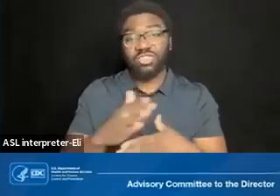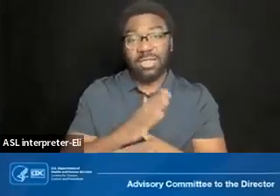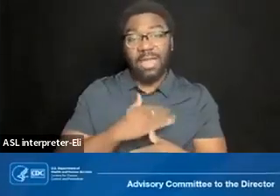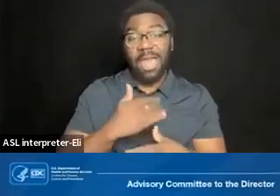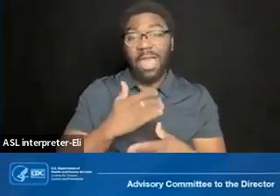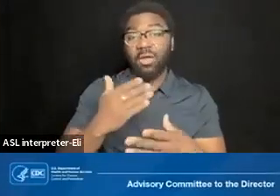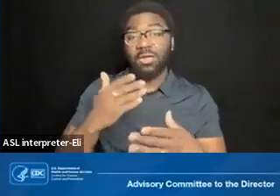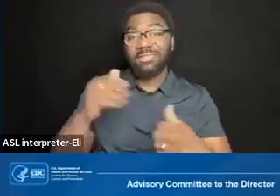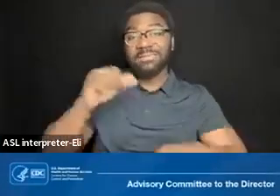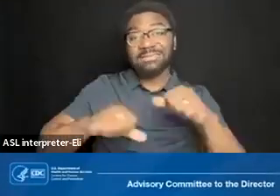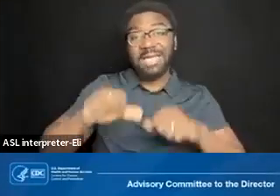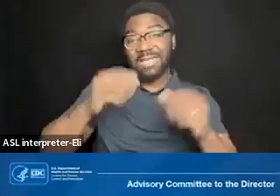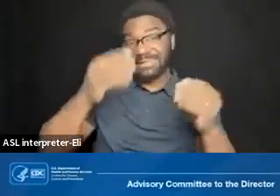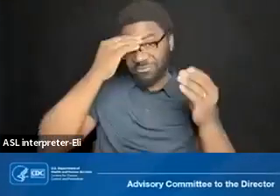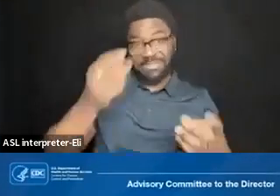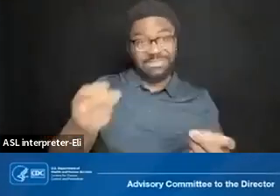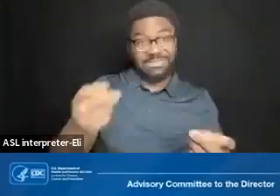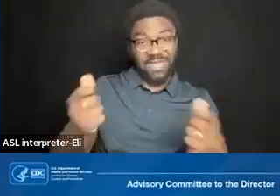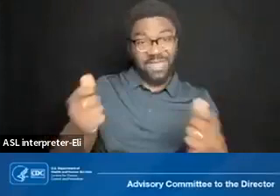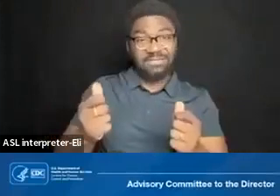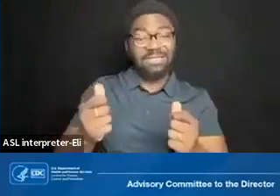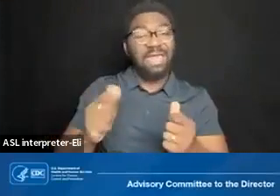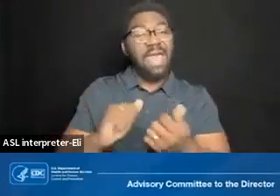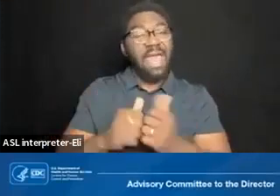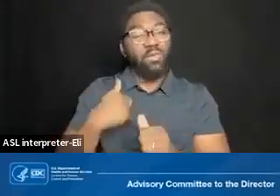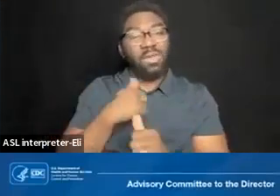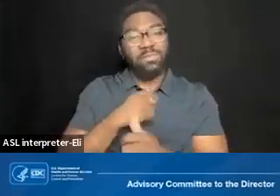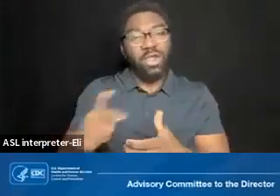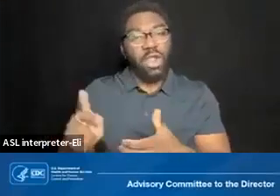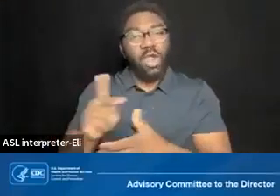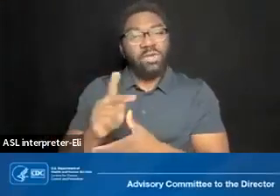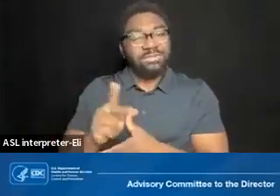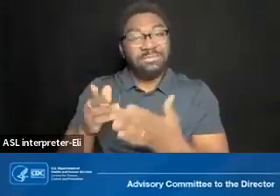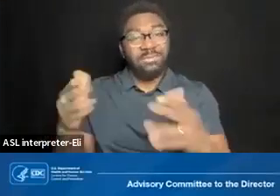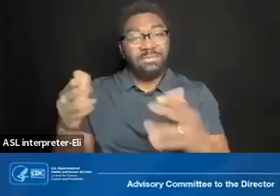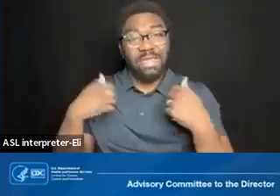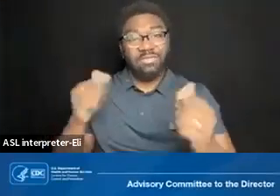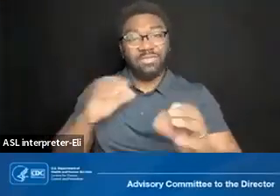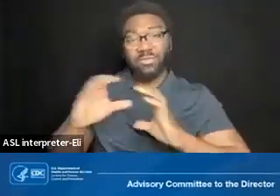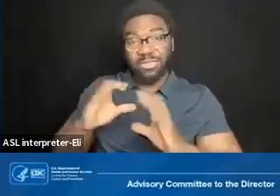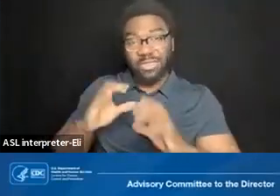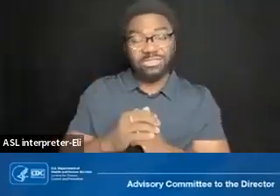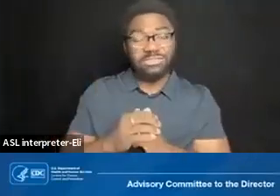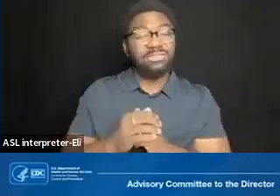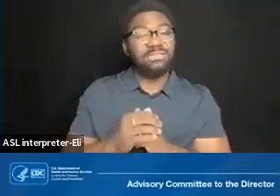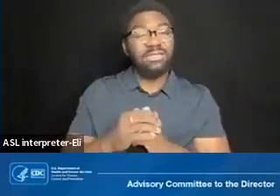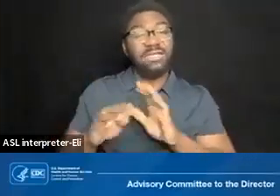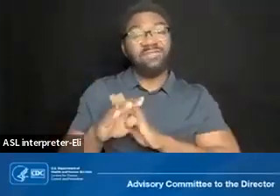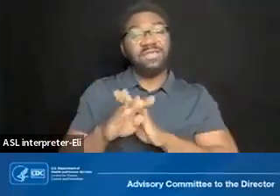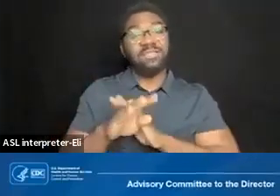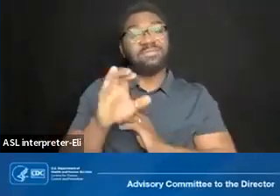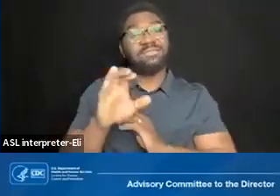How do we prioritize our public health communications? Develop a CDC workforce that is ready to respond